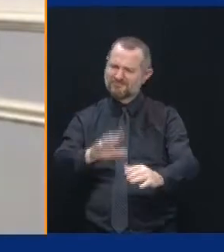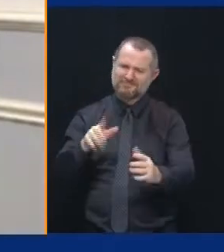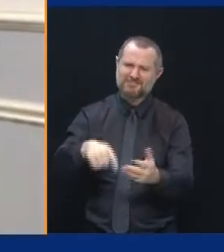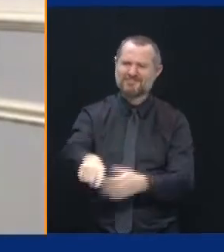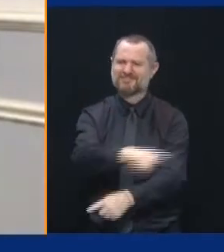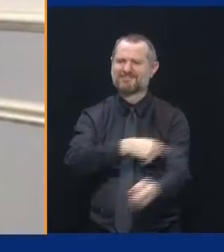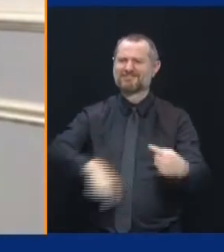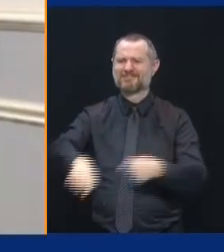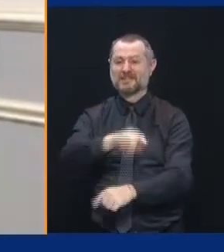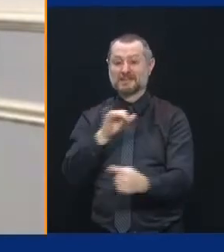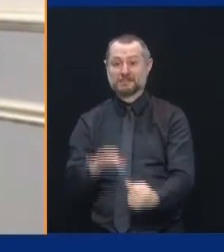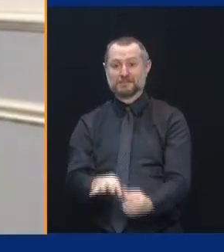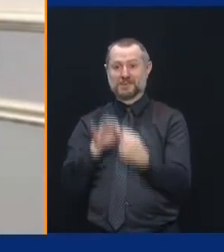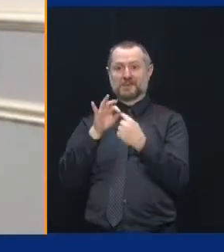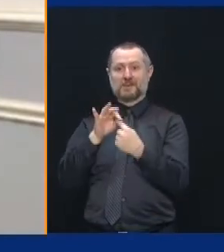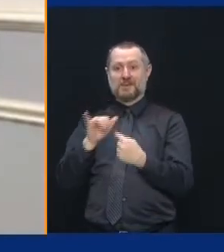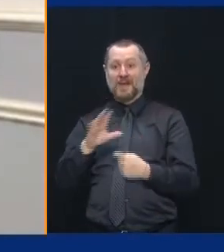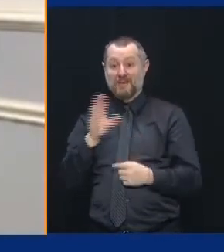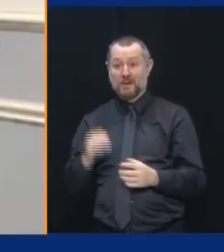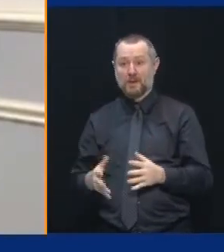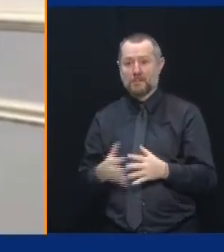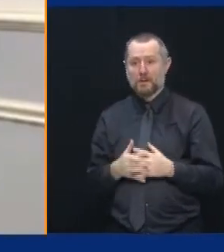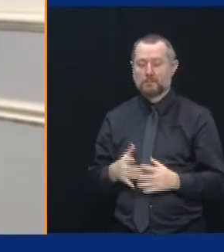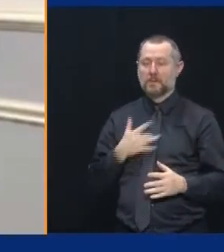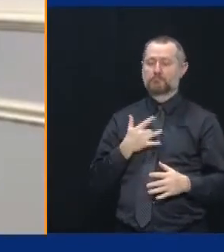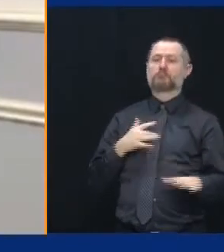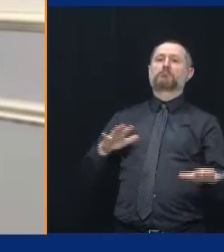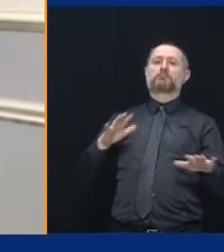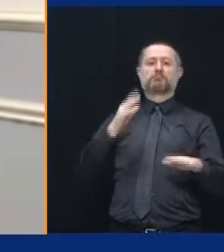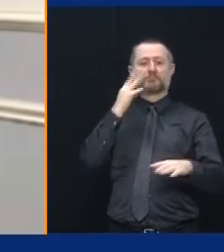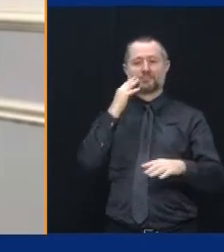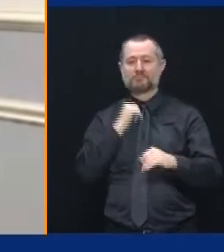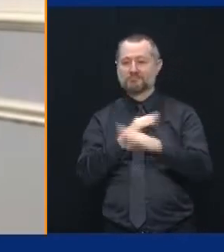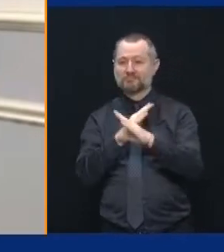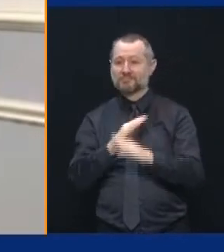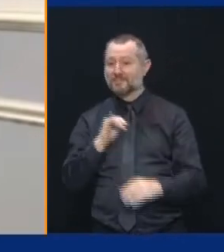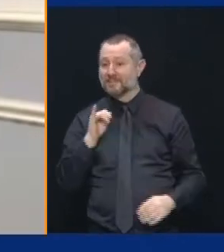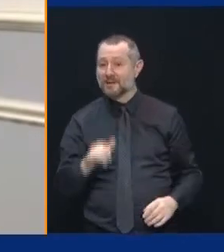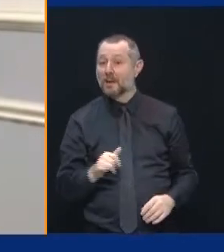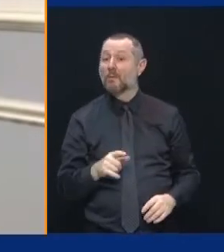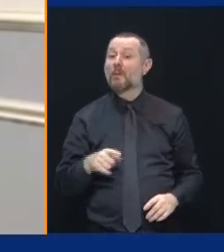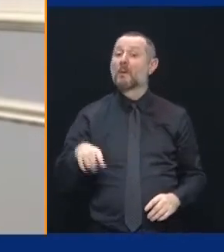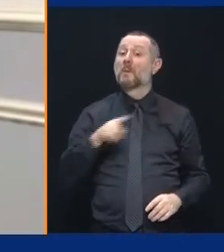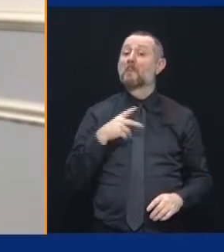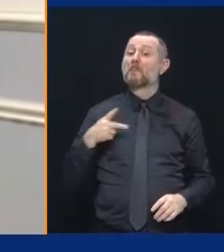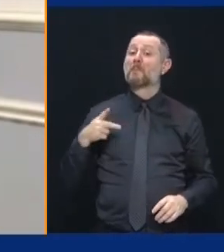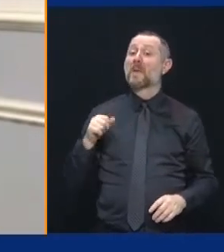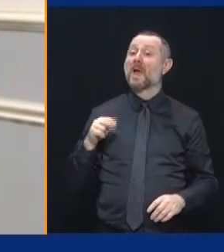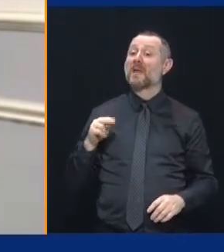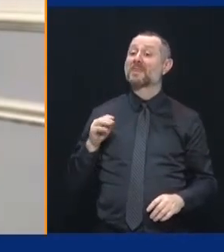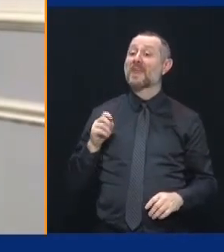FIRST, IT'S CALLED RACISM WHAT IT IS. STRUCTURAL IN NATURE AND VARIOUS